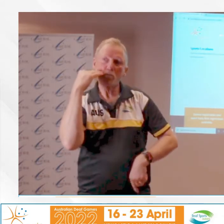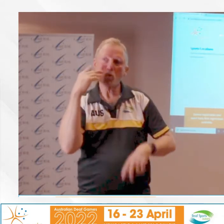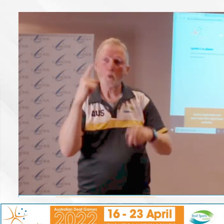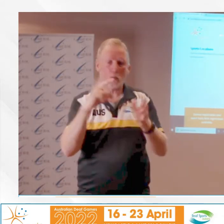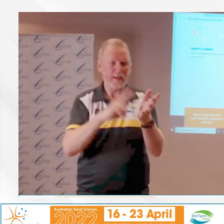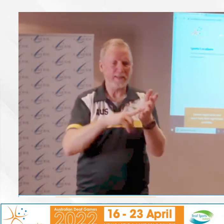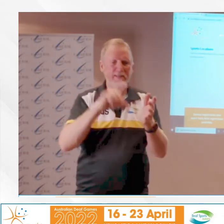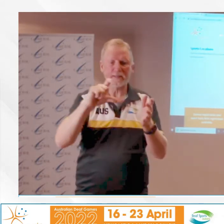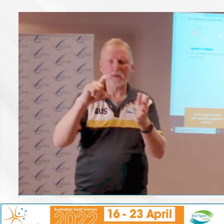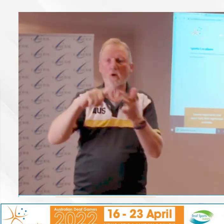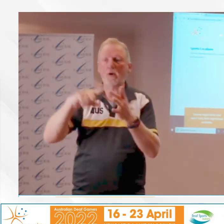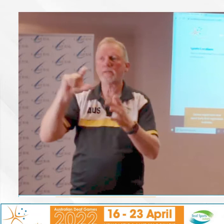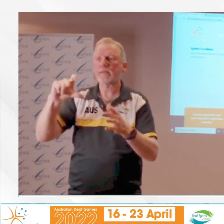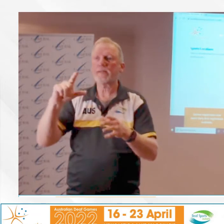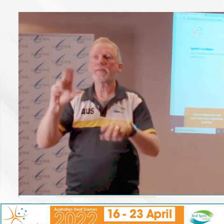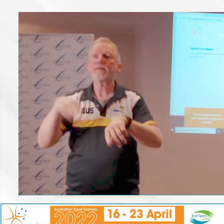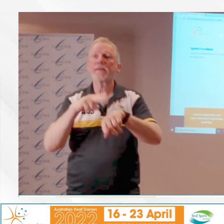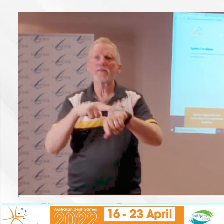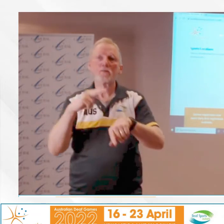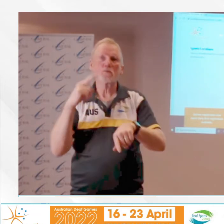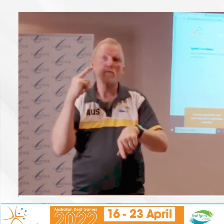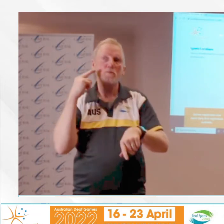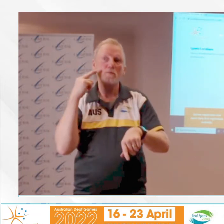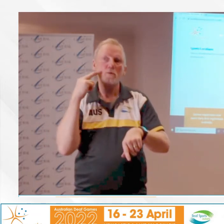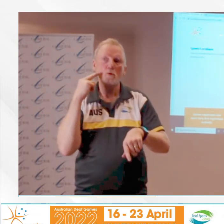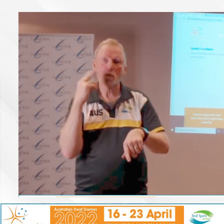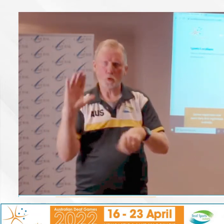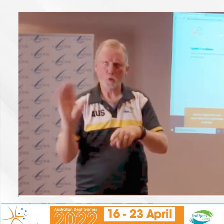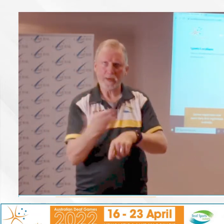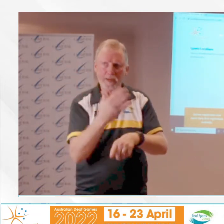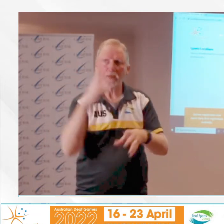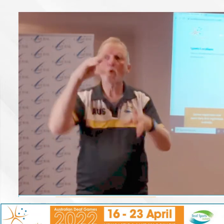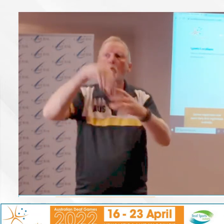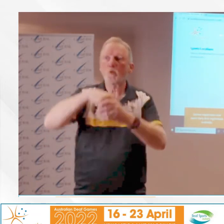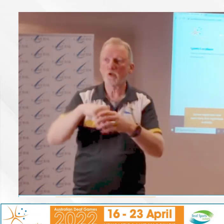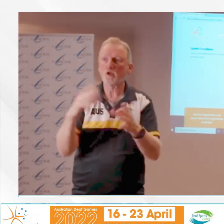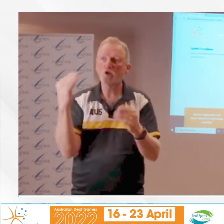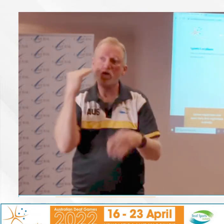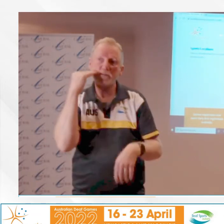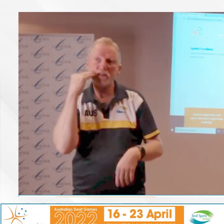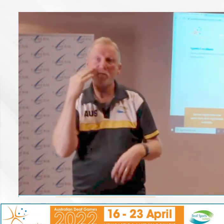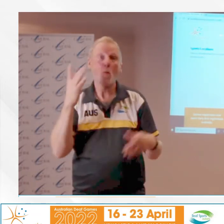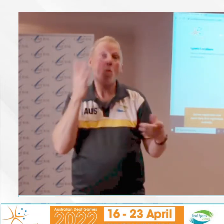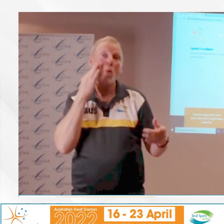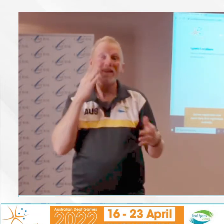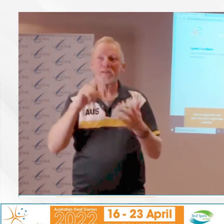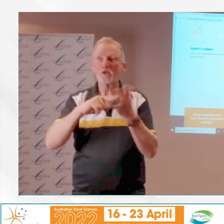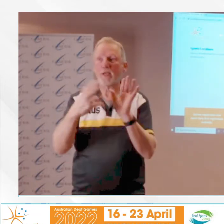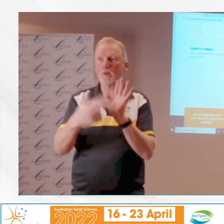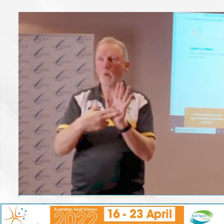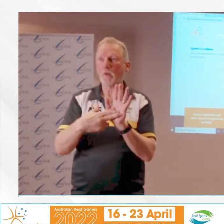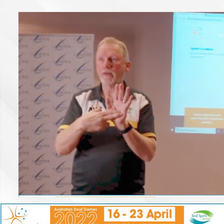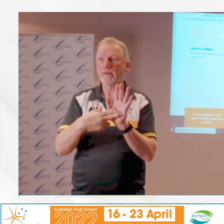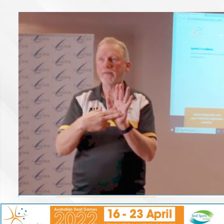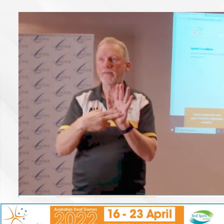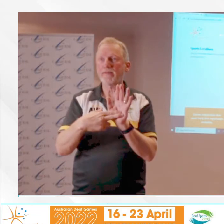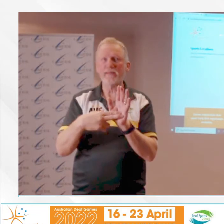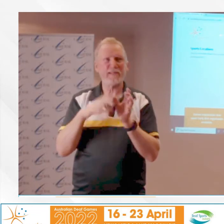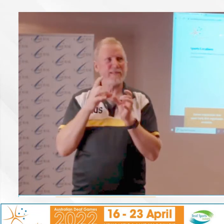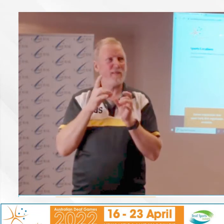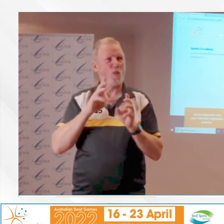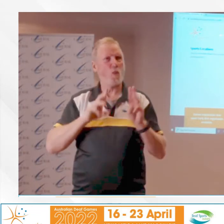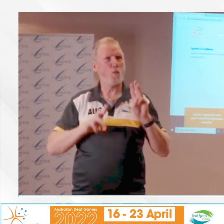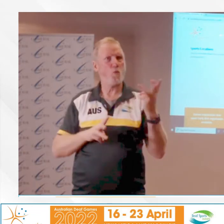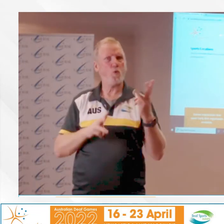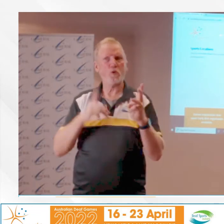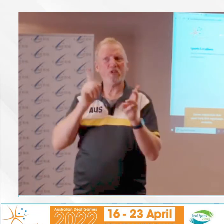championships the ncic is the qriket national cricket inclusion competition which is in january